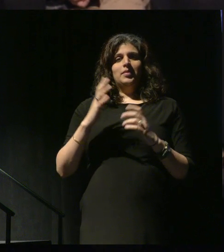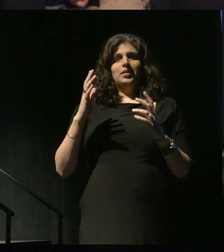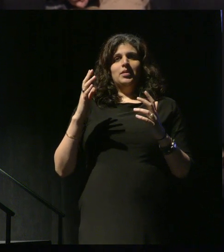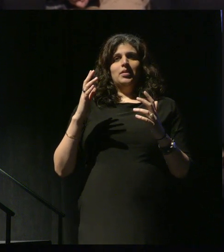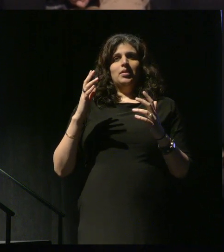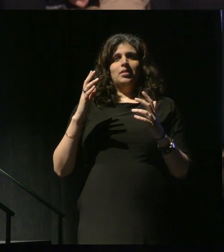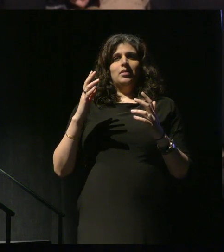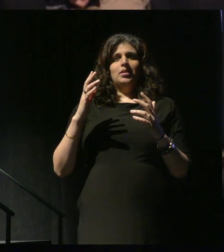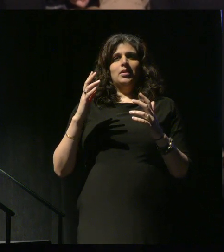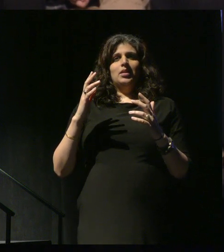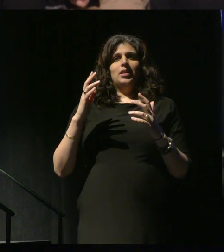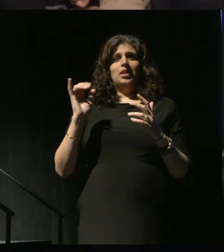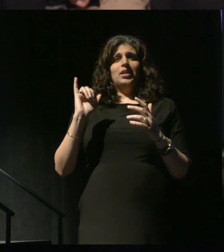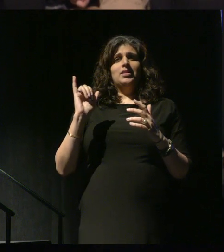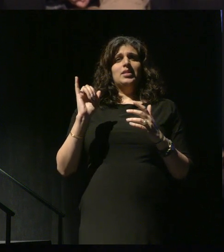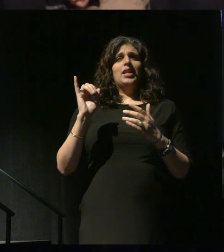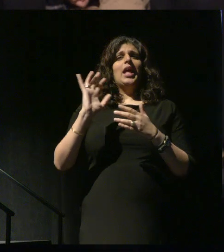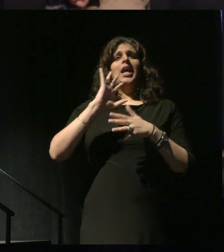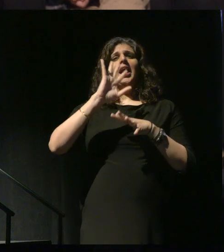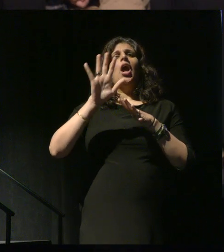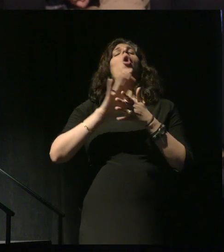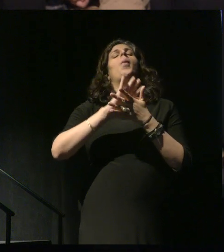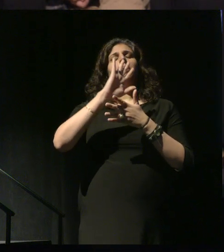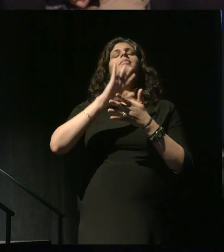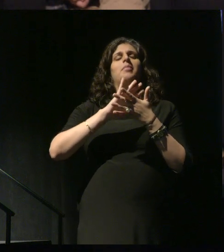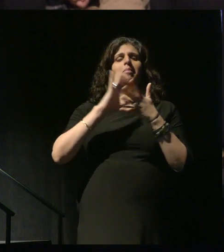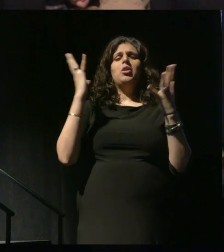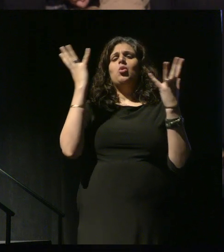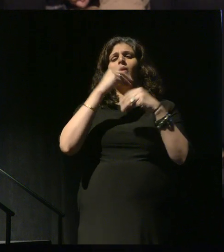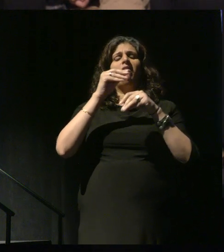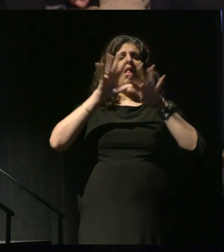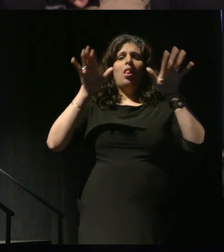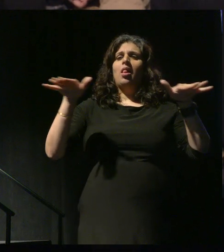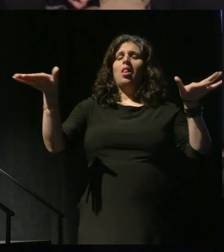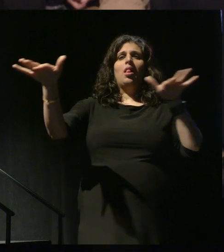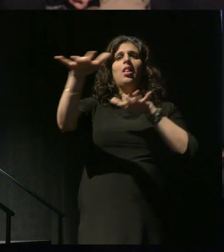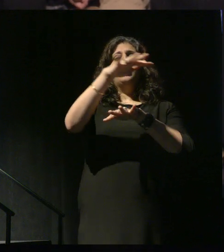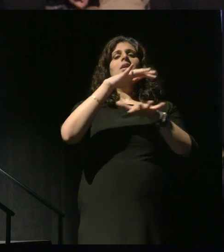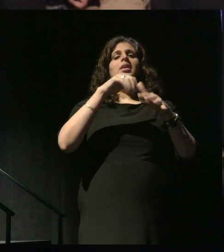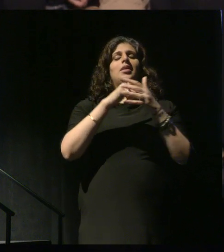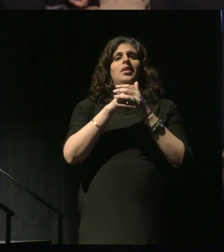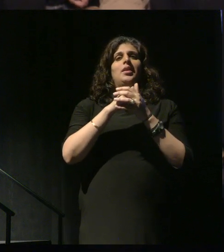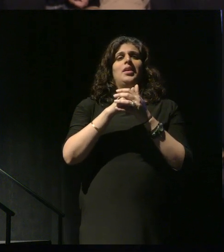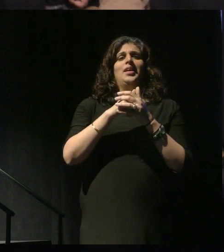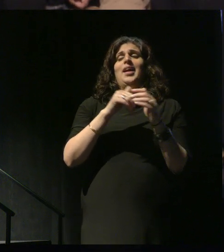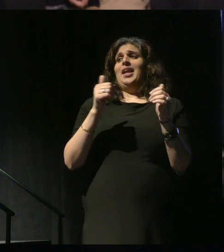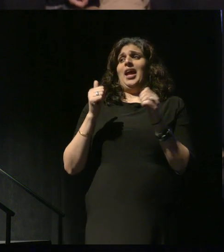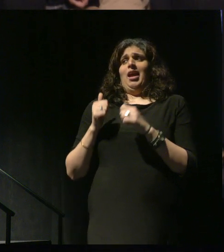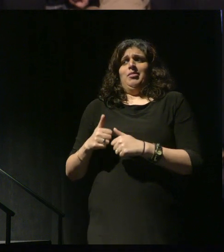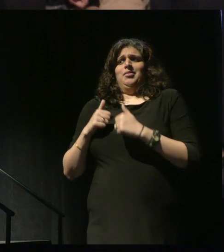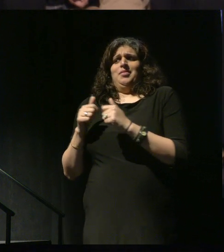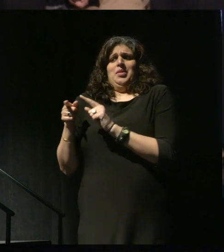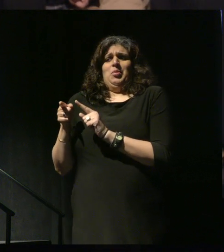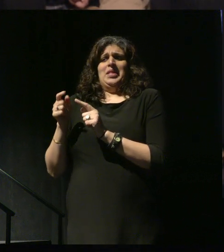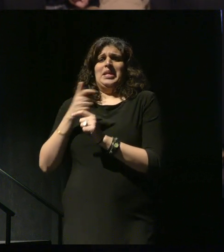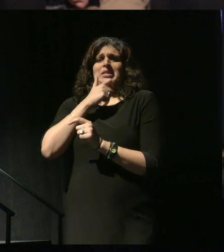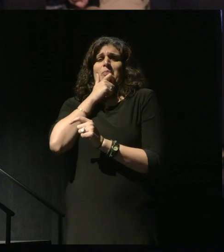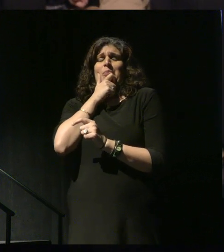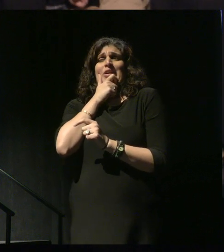or here I am with Sir, you know, like with this. Yeah. British aristocratic family in this kind of Downtown Abbey